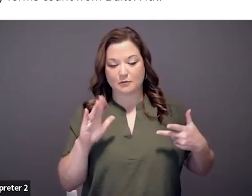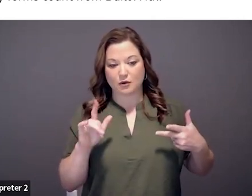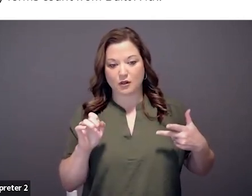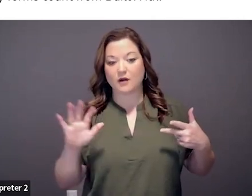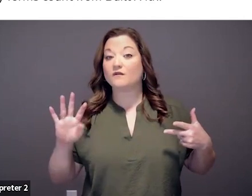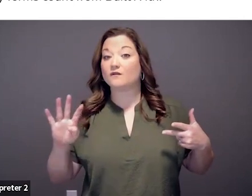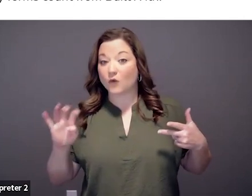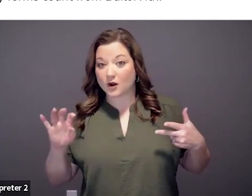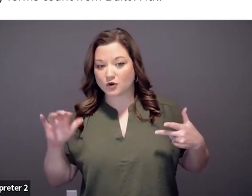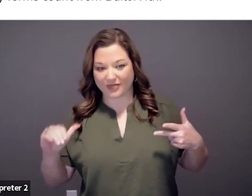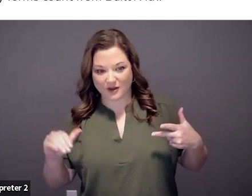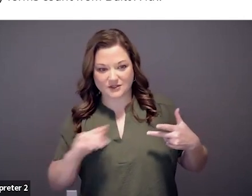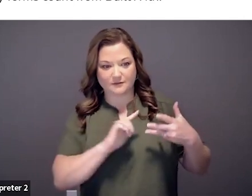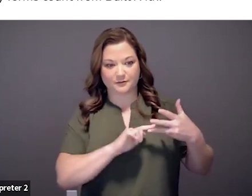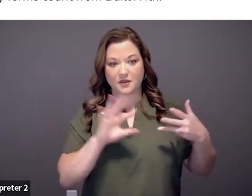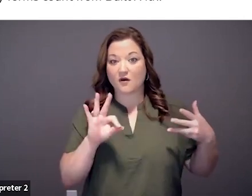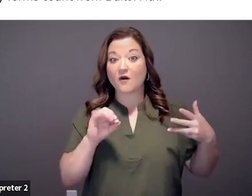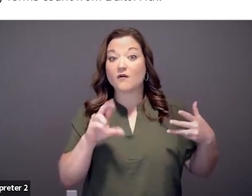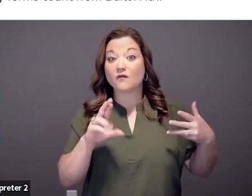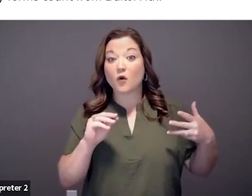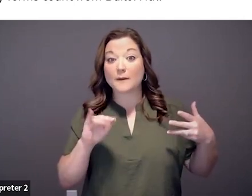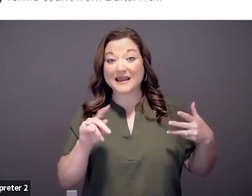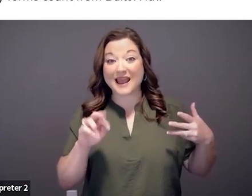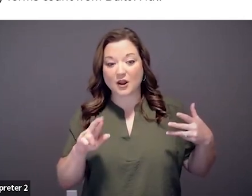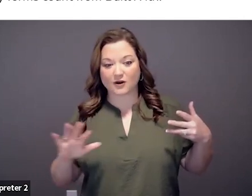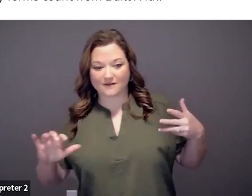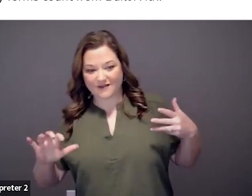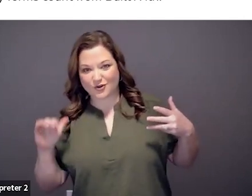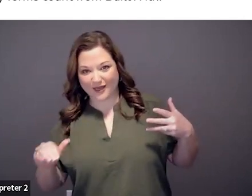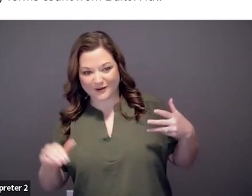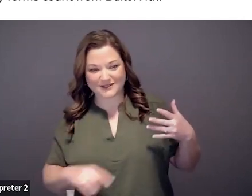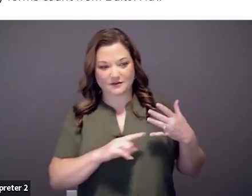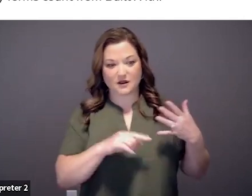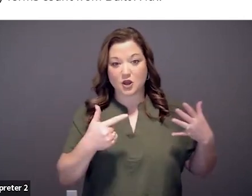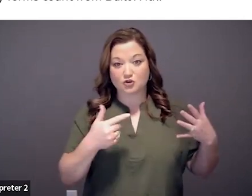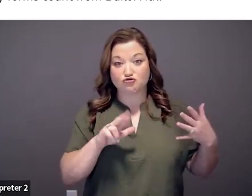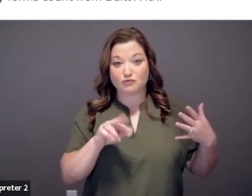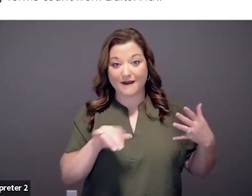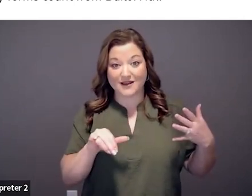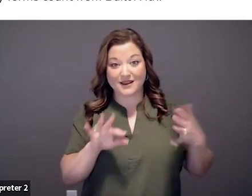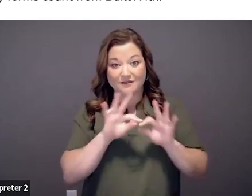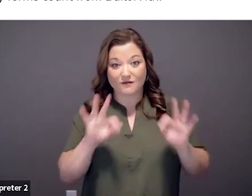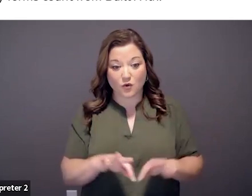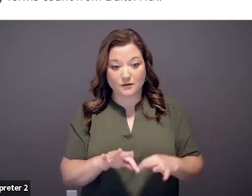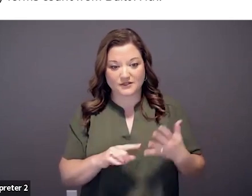Forminator at 500,000. Gravity Forms at 971,000.